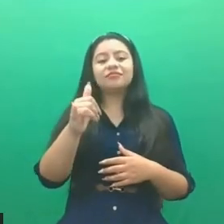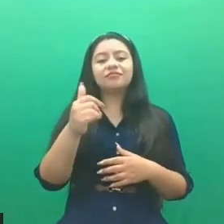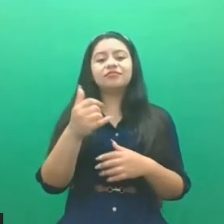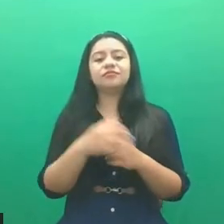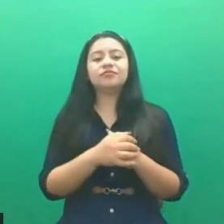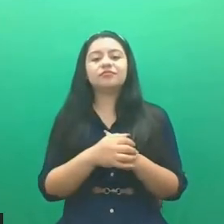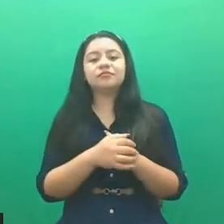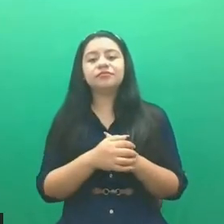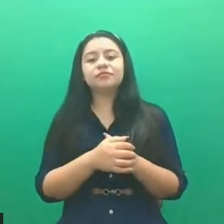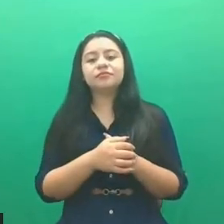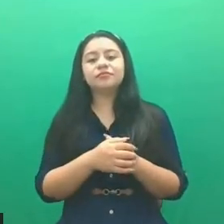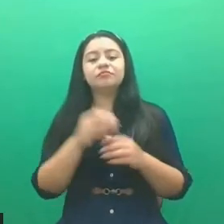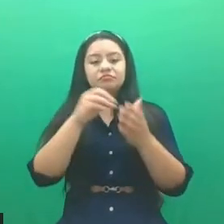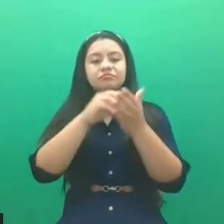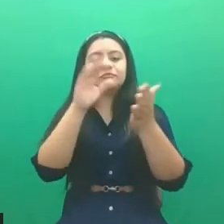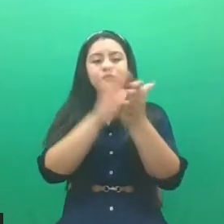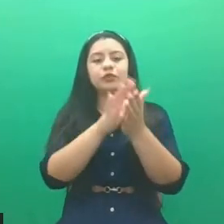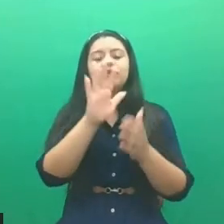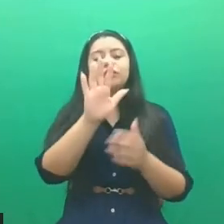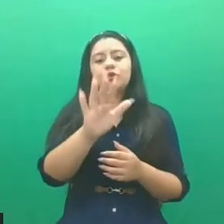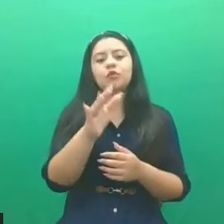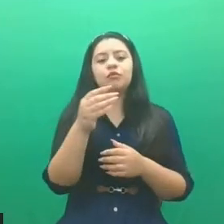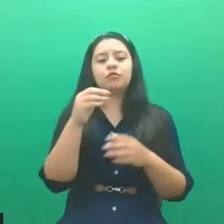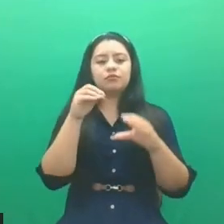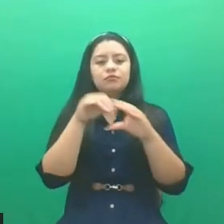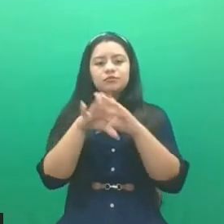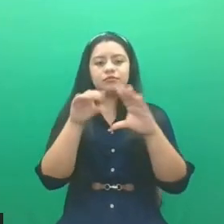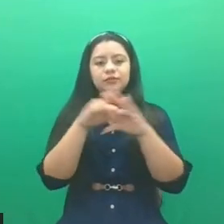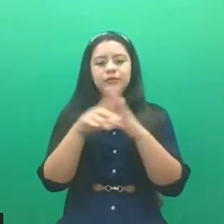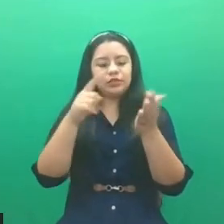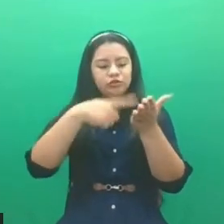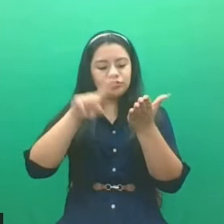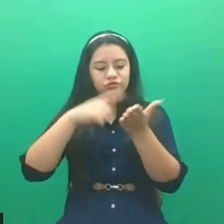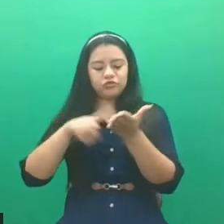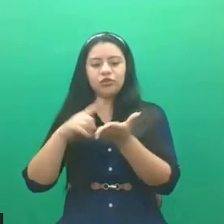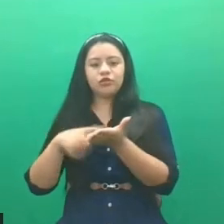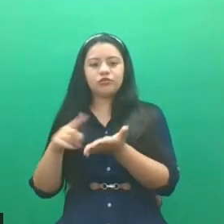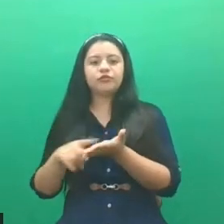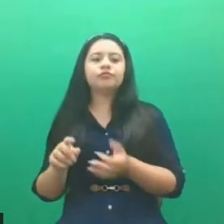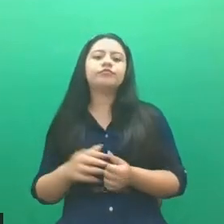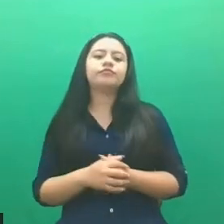to put in appropriate alt text and also feel free to send the accessibility checker my way and I